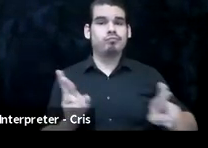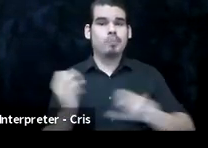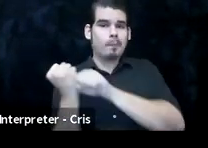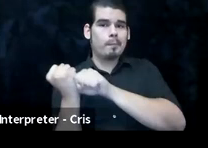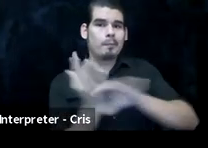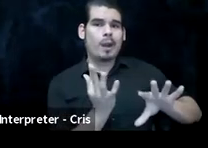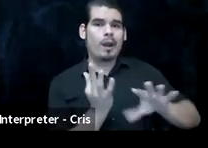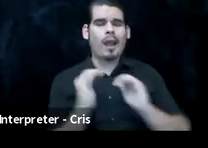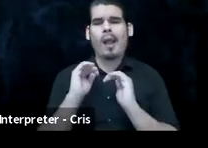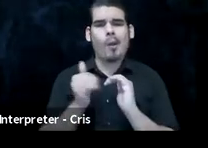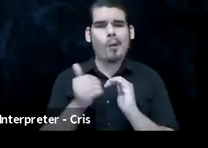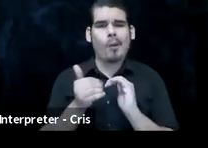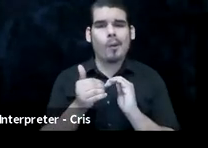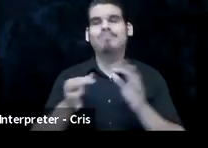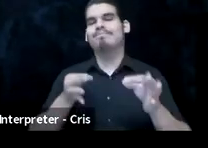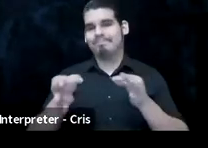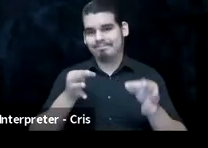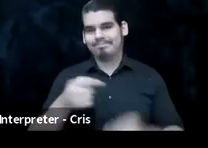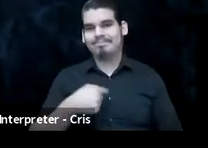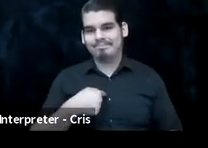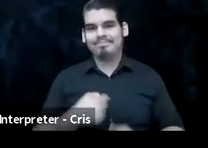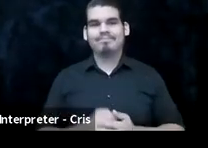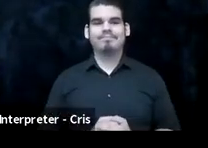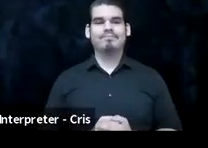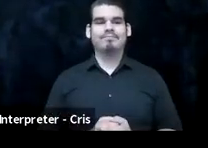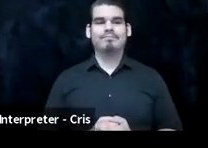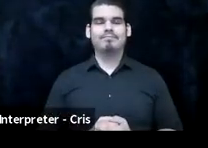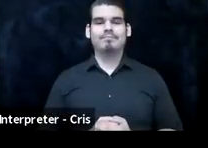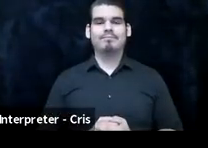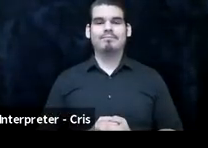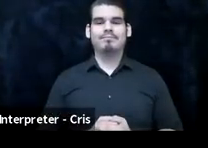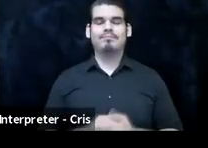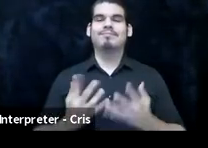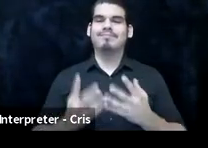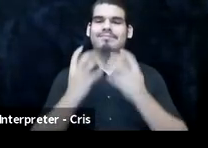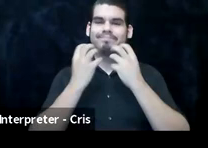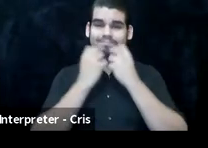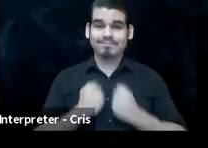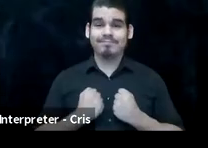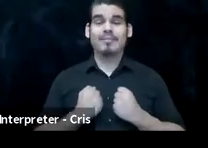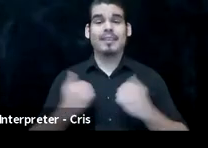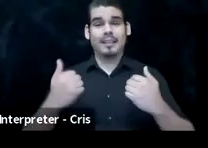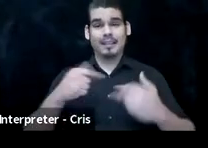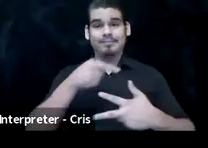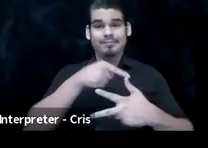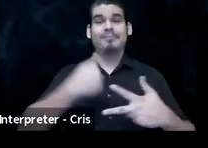Katherine Squire: I am honored to be joined by two co presenters today i'll go ahead and introduce myself first and then let them introduce themselves.